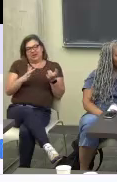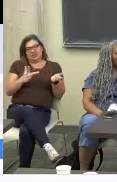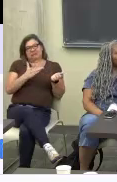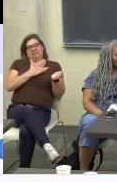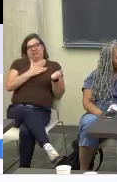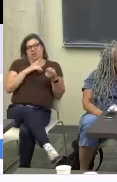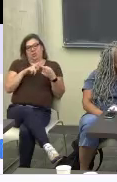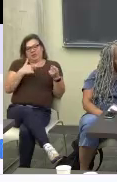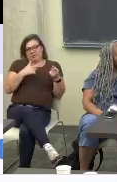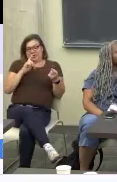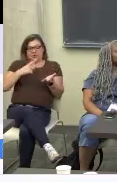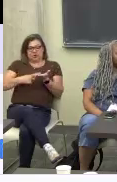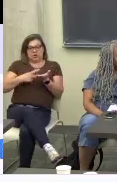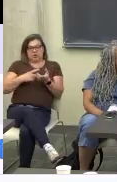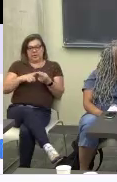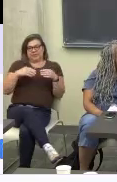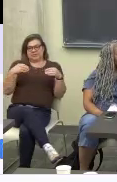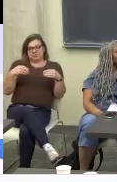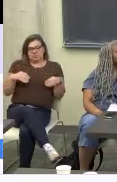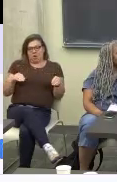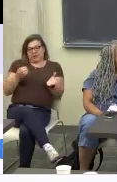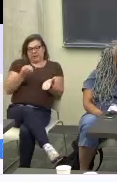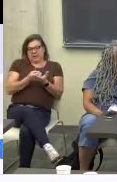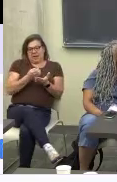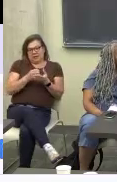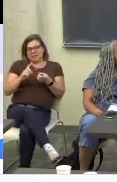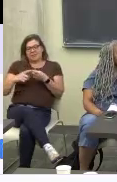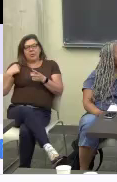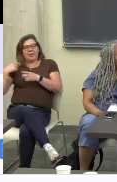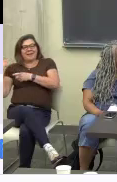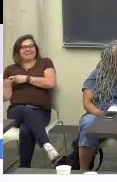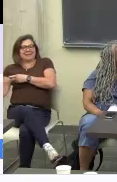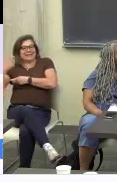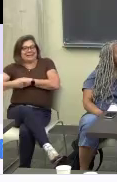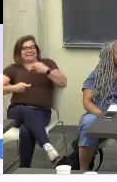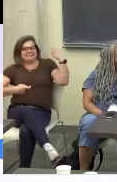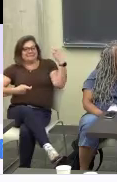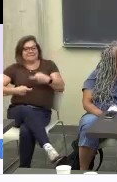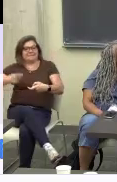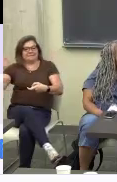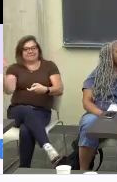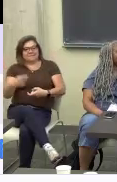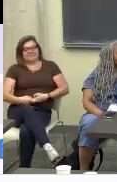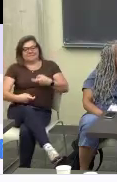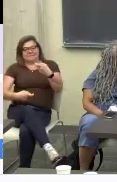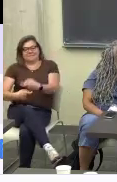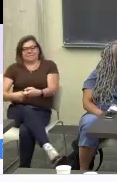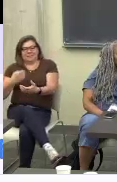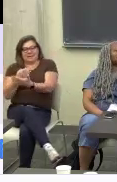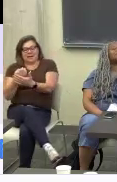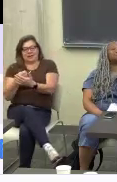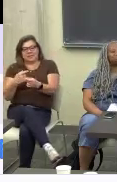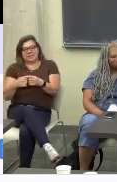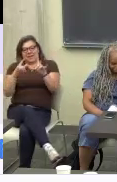have this market But we can have gift economies that coexist. And eventually these gift economies